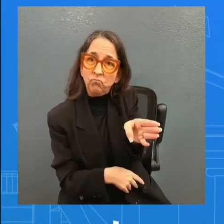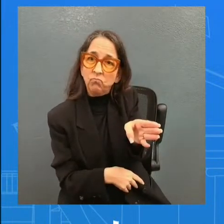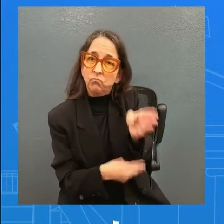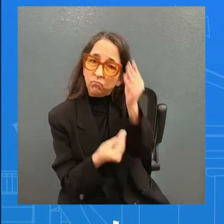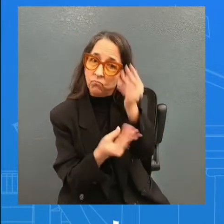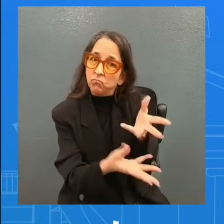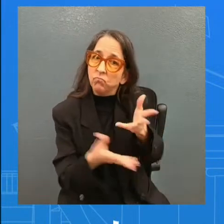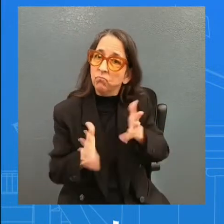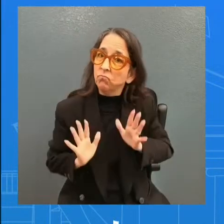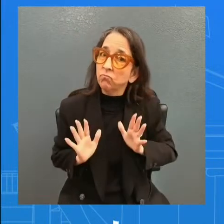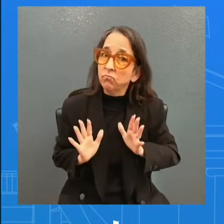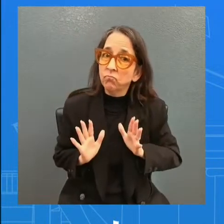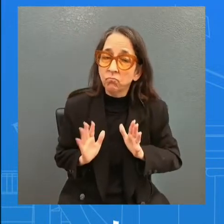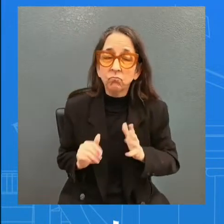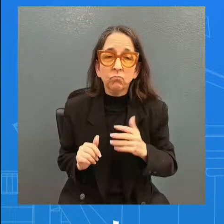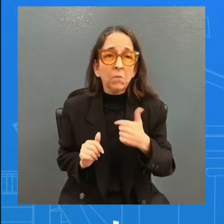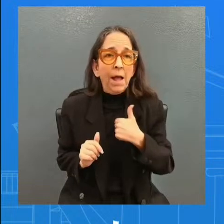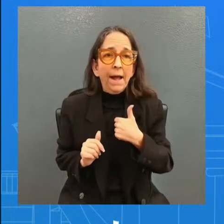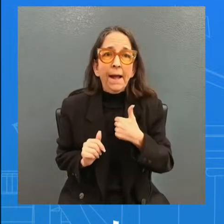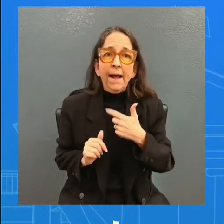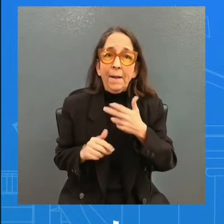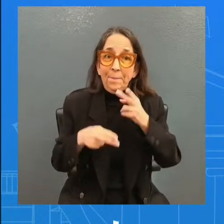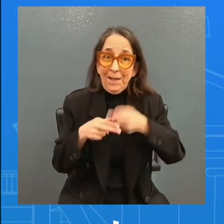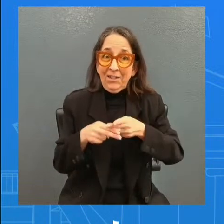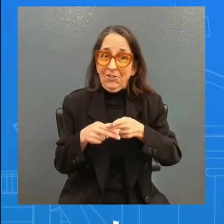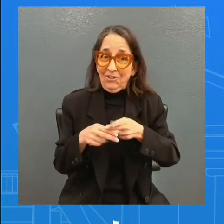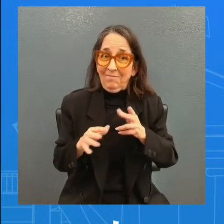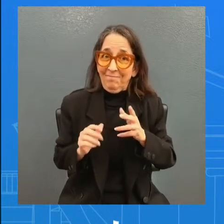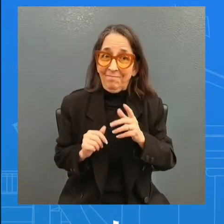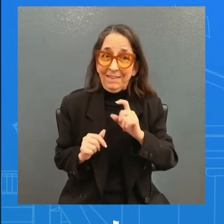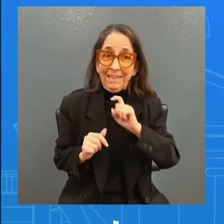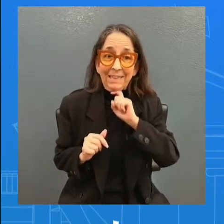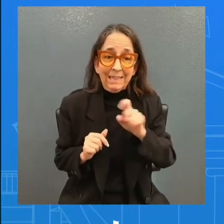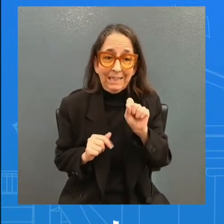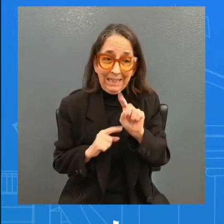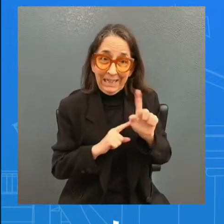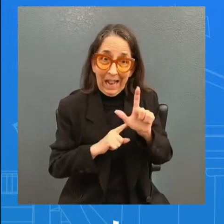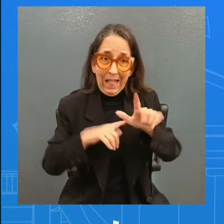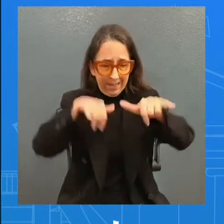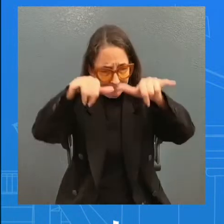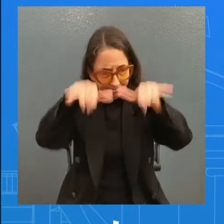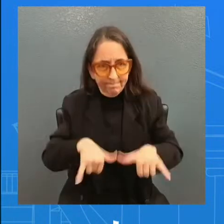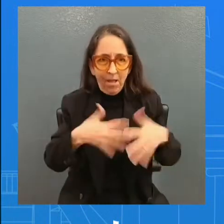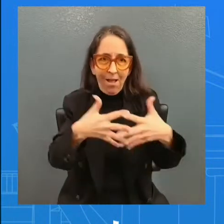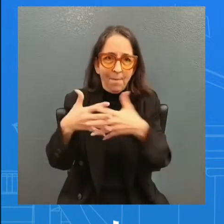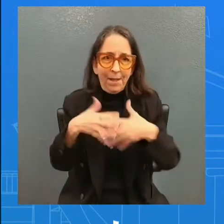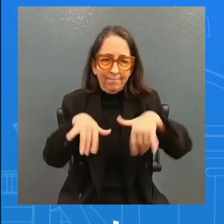is going to stay American owned and American operated, and this is what’s important to this president,